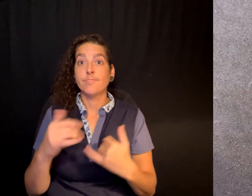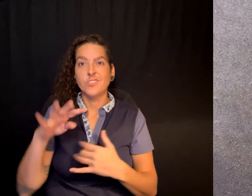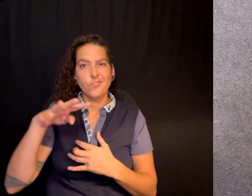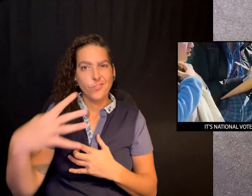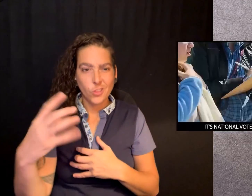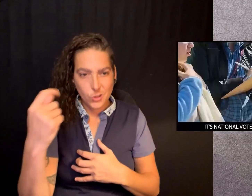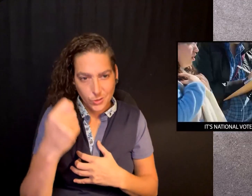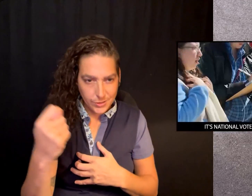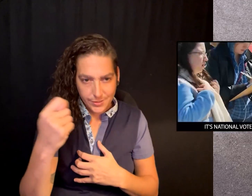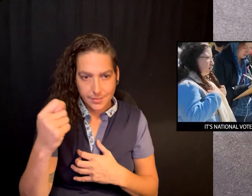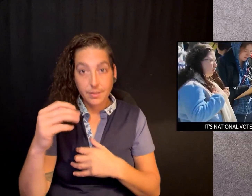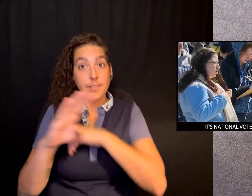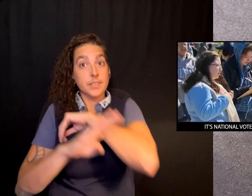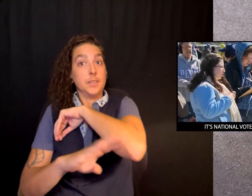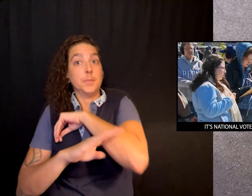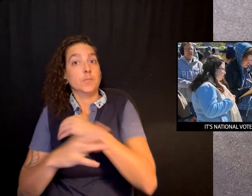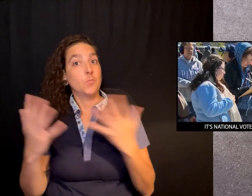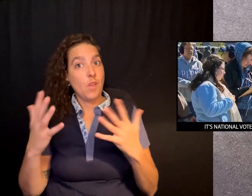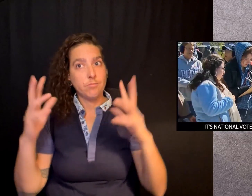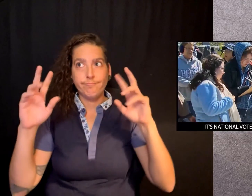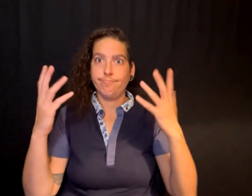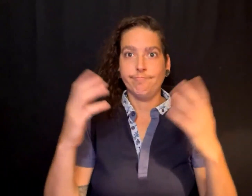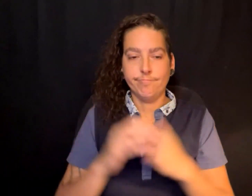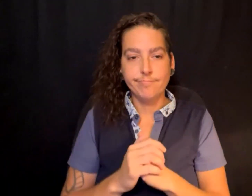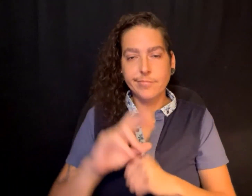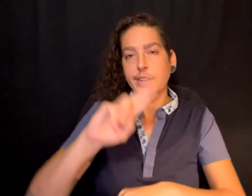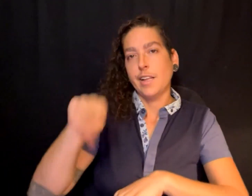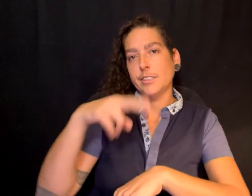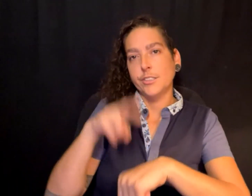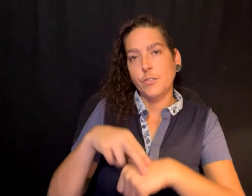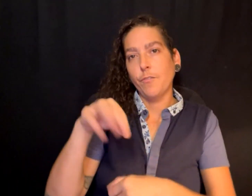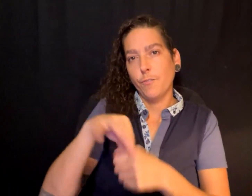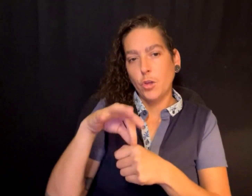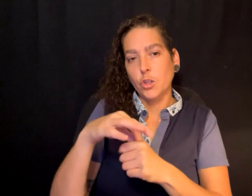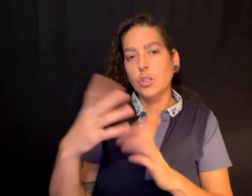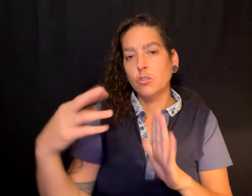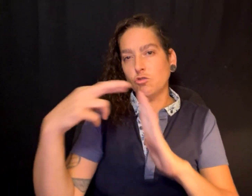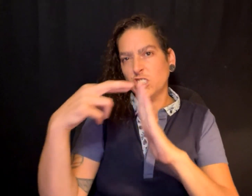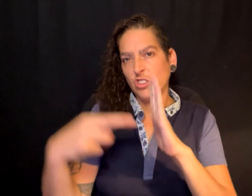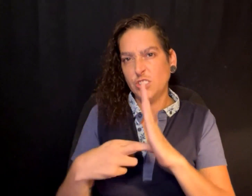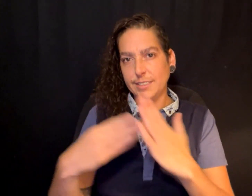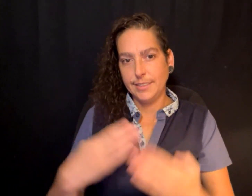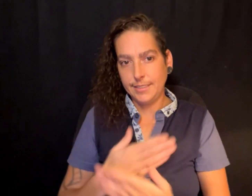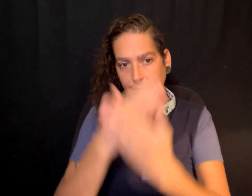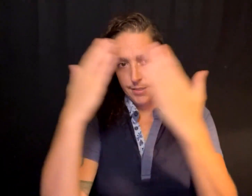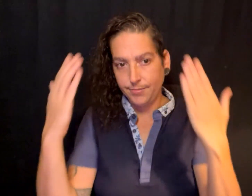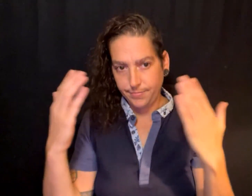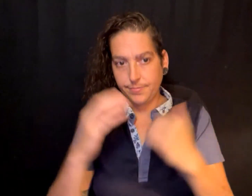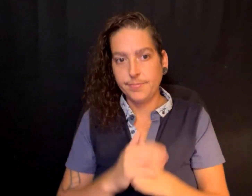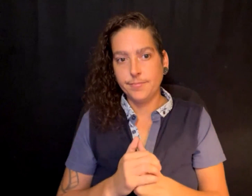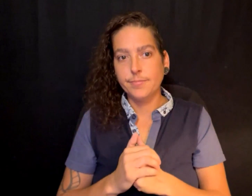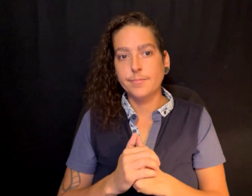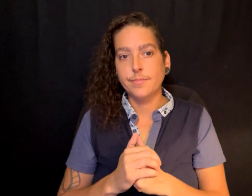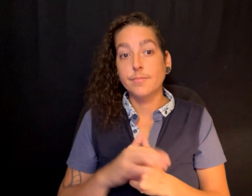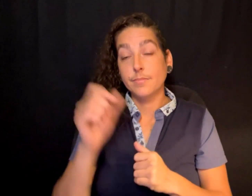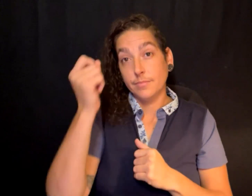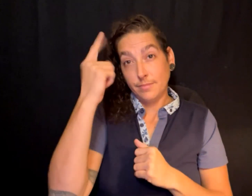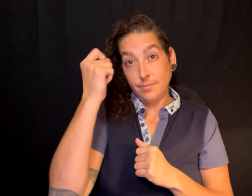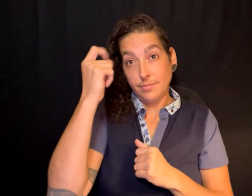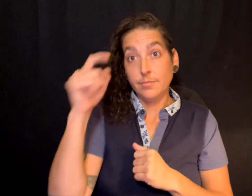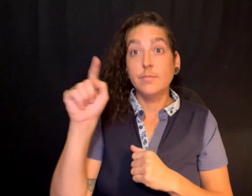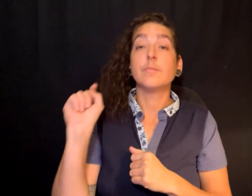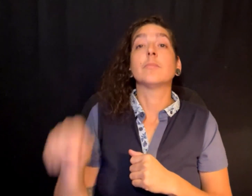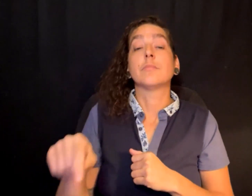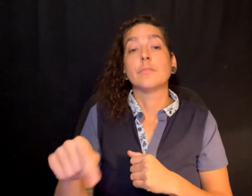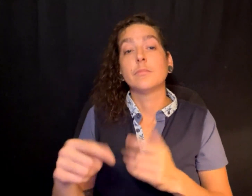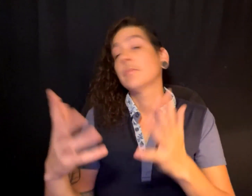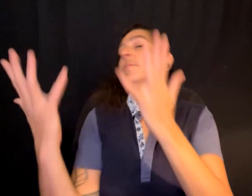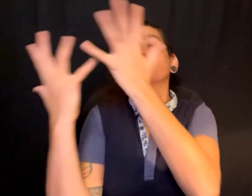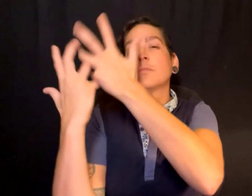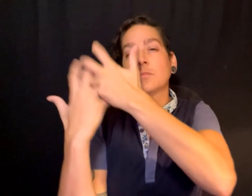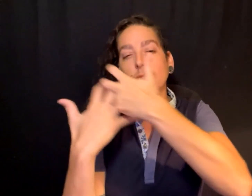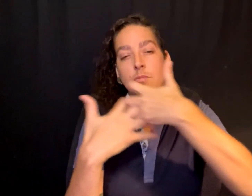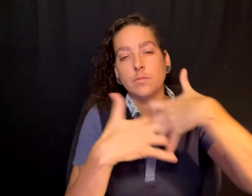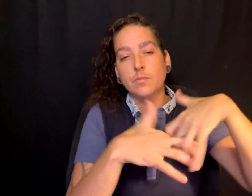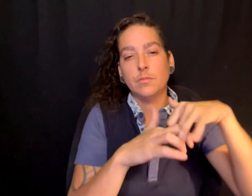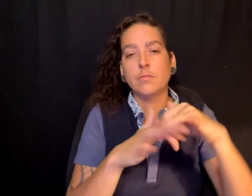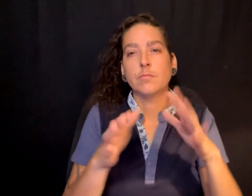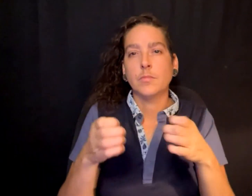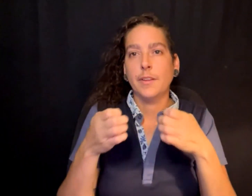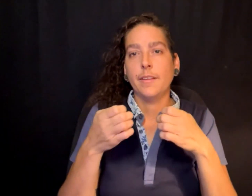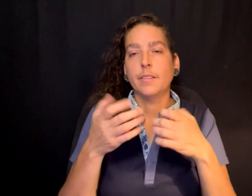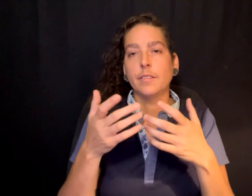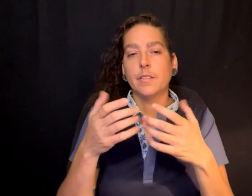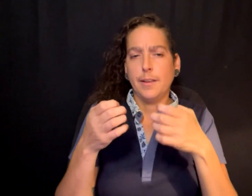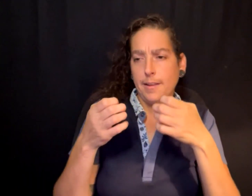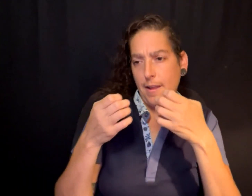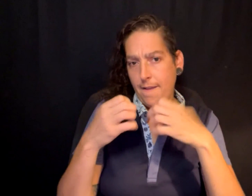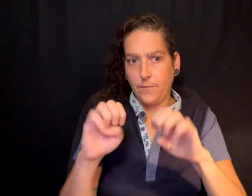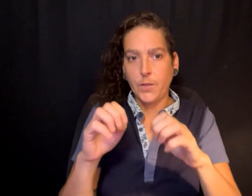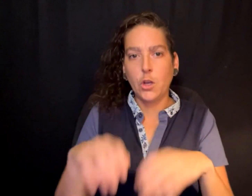Tuesday of September is national voter registration day it's a coordinated effort from local state